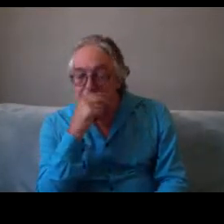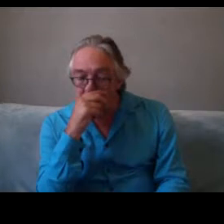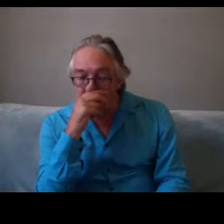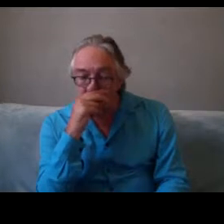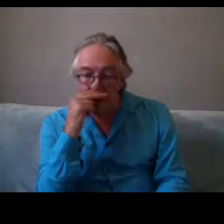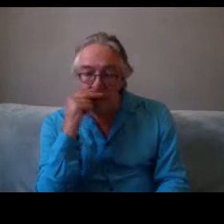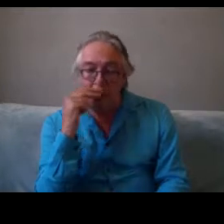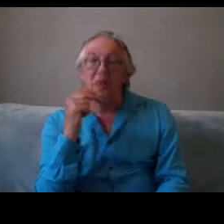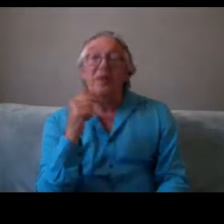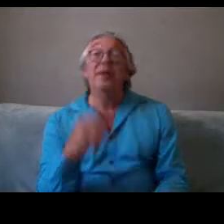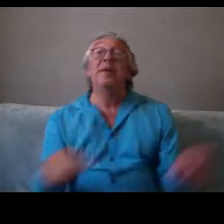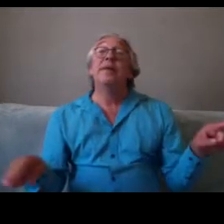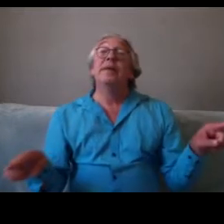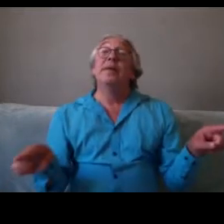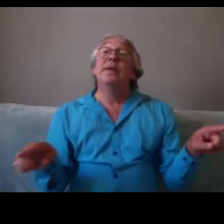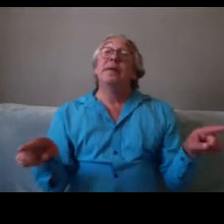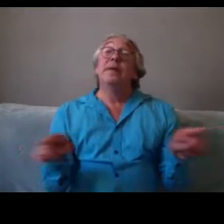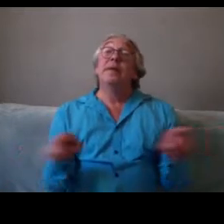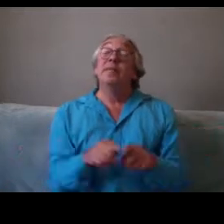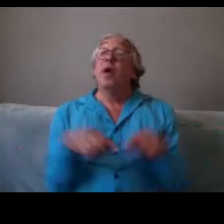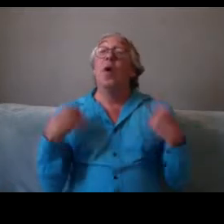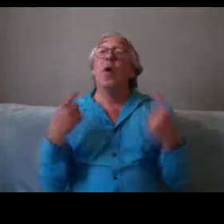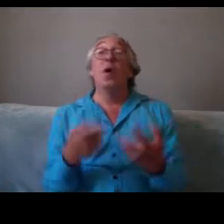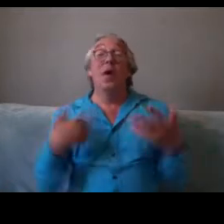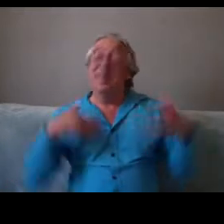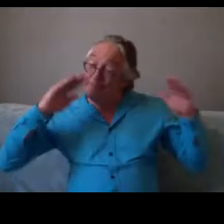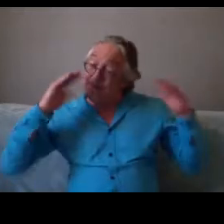But, we also know there are still many barriers